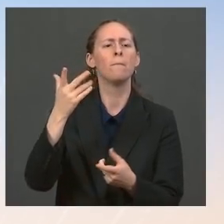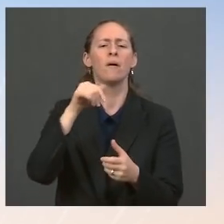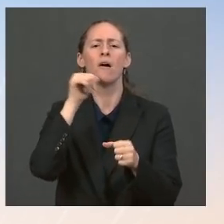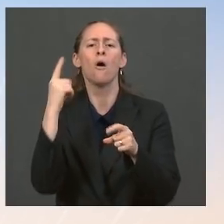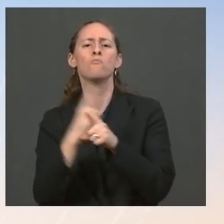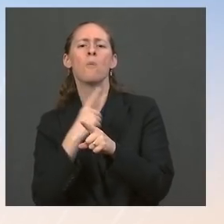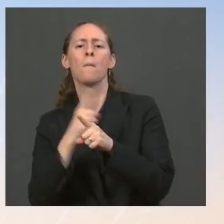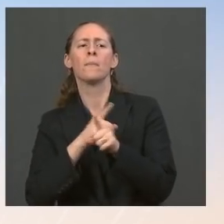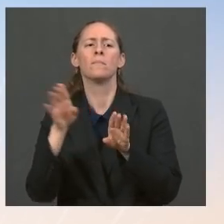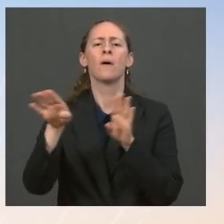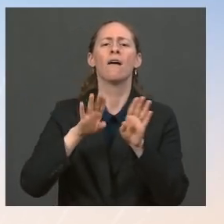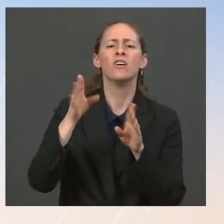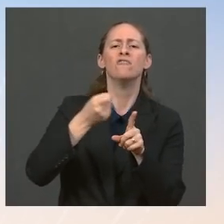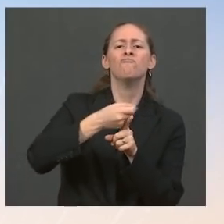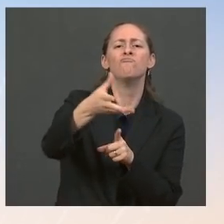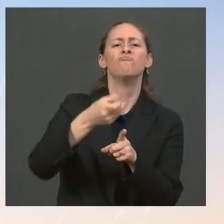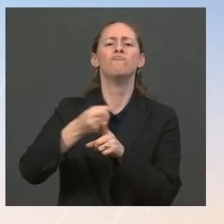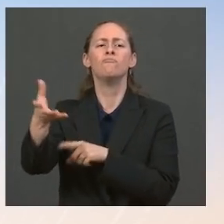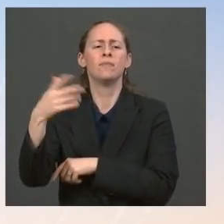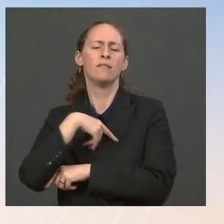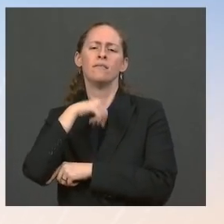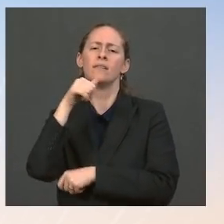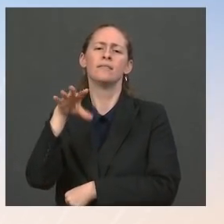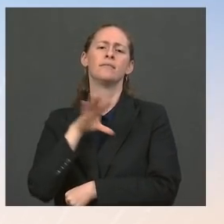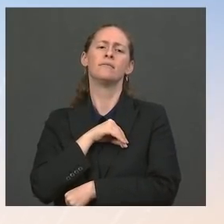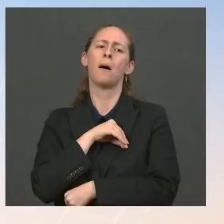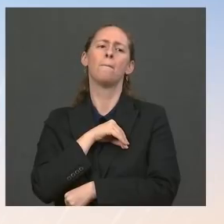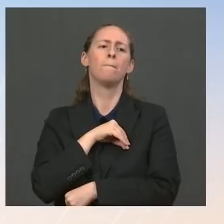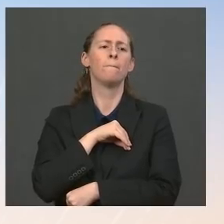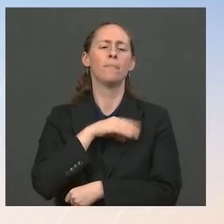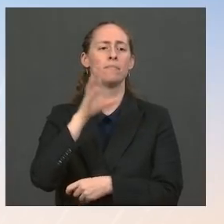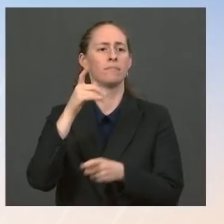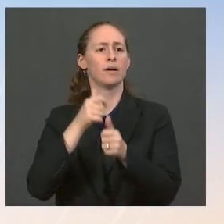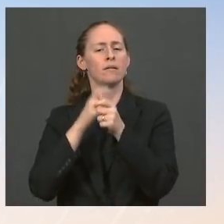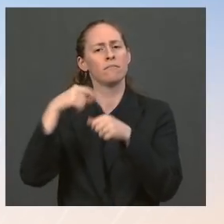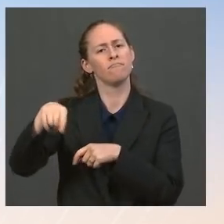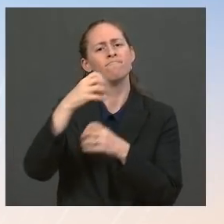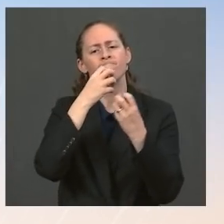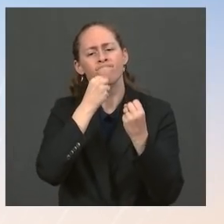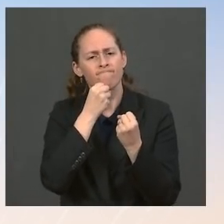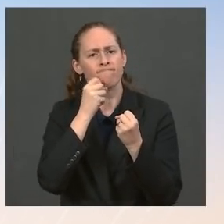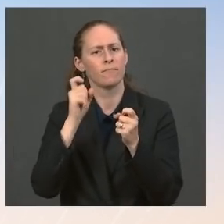and will not tolerate any violation of its values, principles, and ethics.